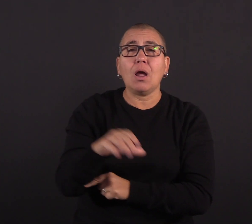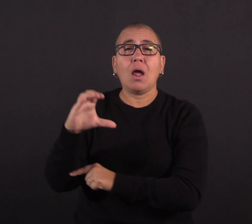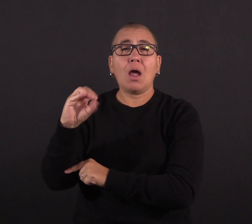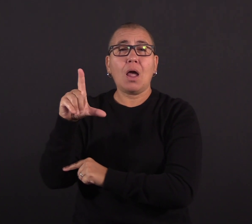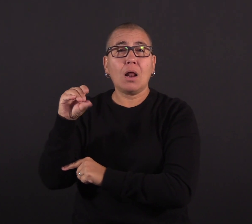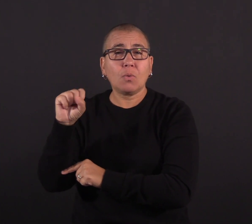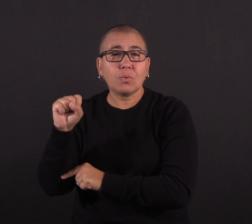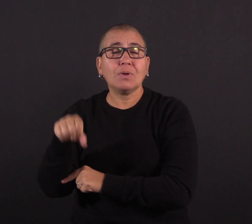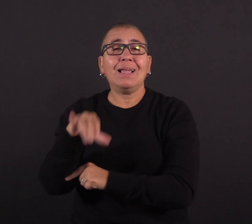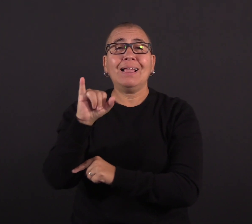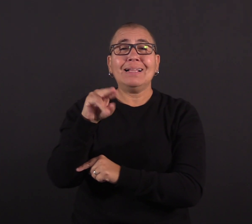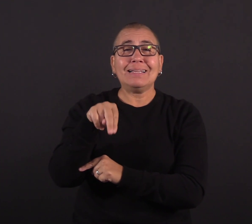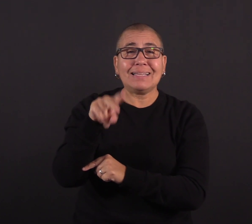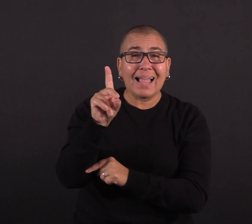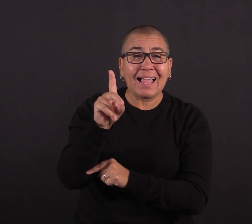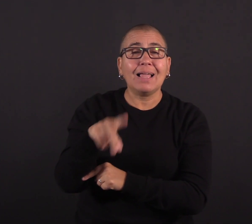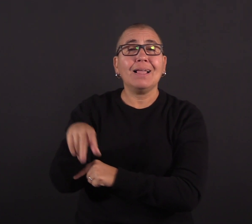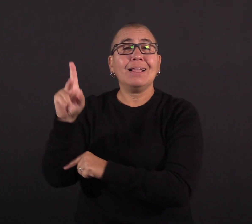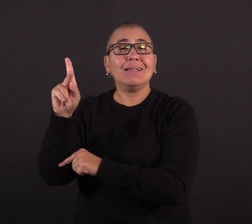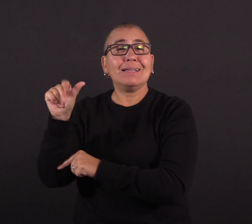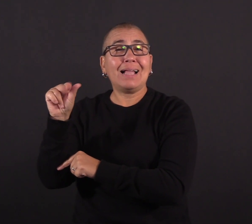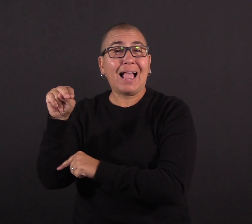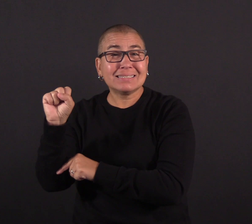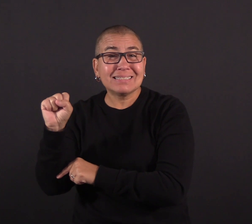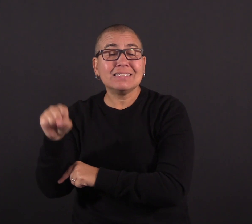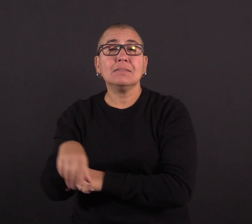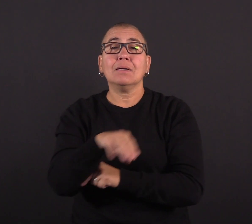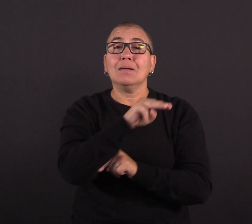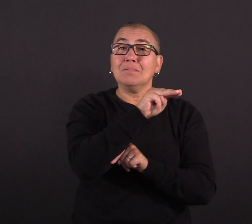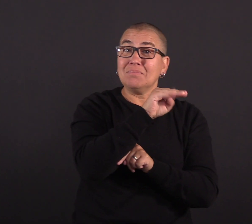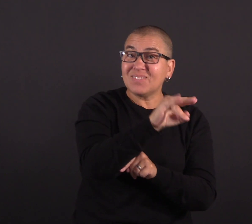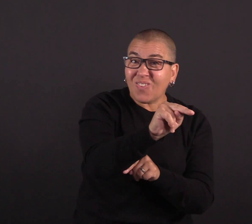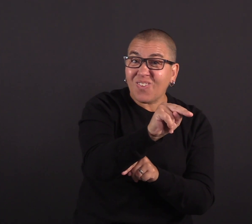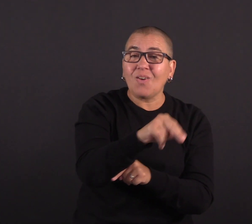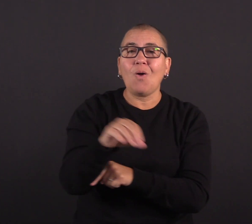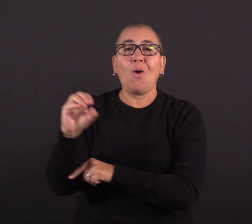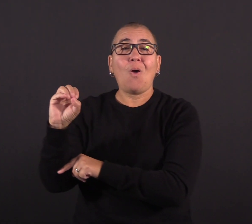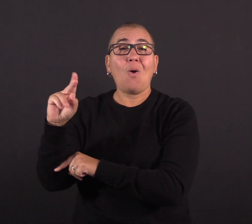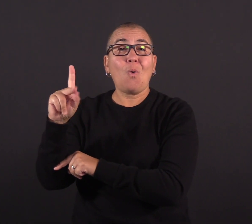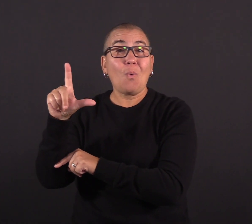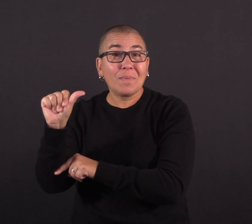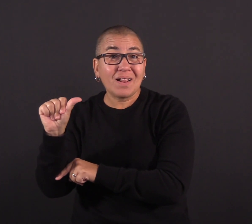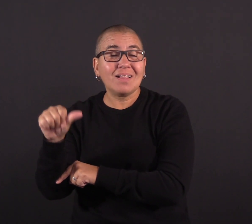according to data from the Centers for Disease Control and Prevention.